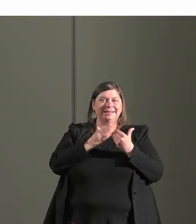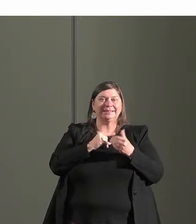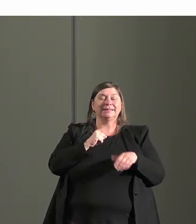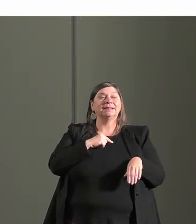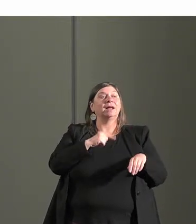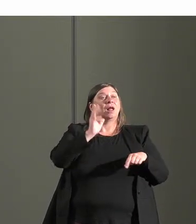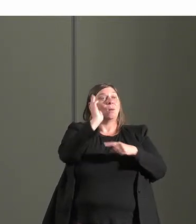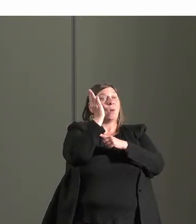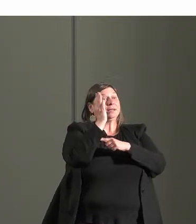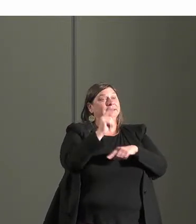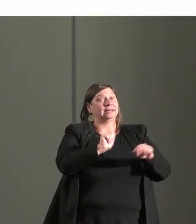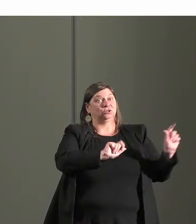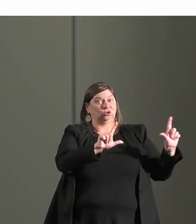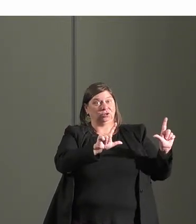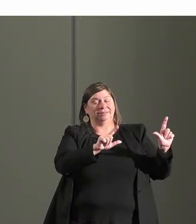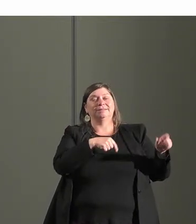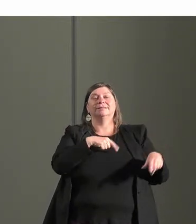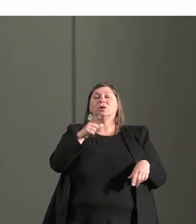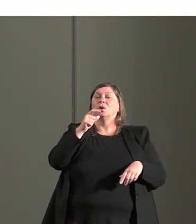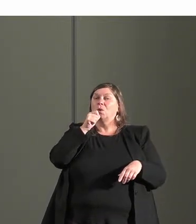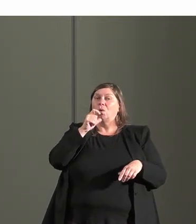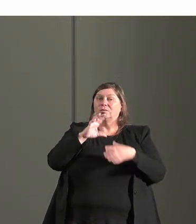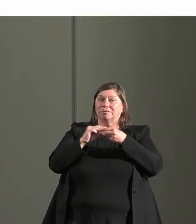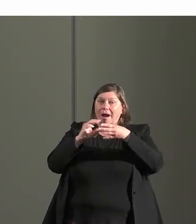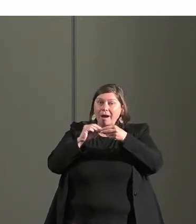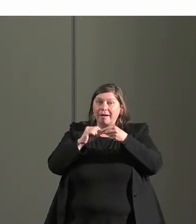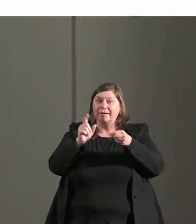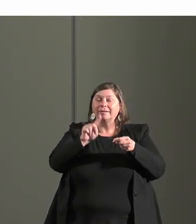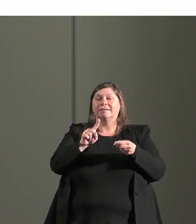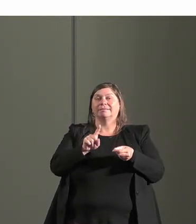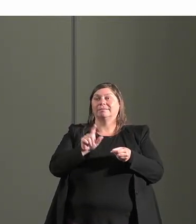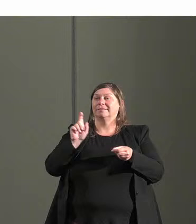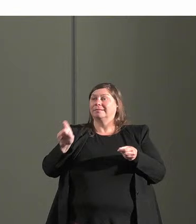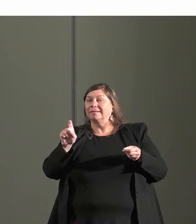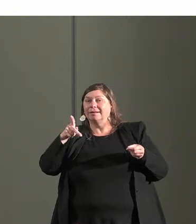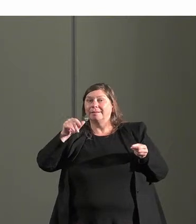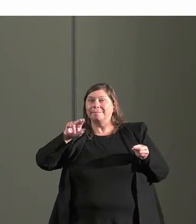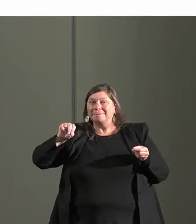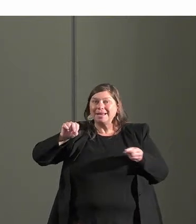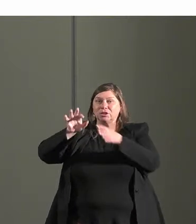ping. The ability to pin the presentation. The speaker.